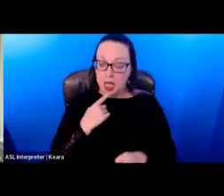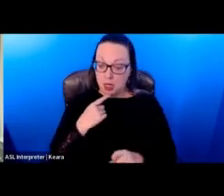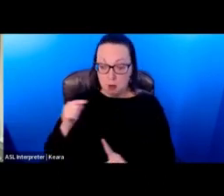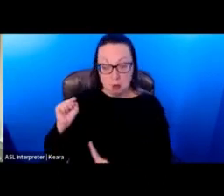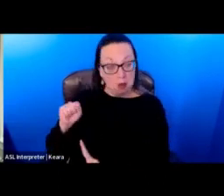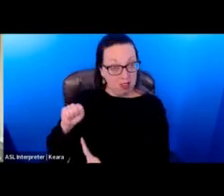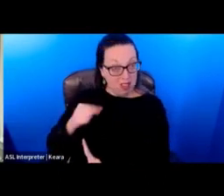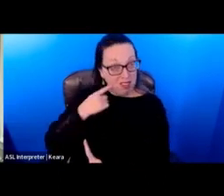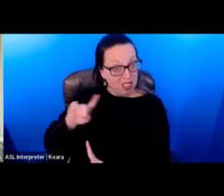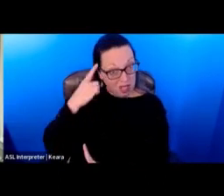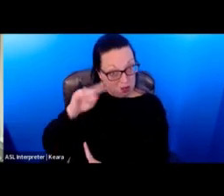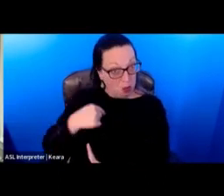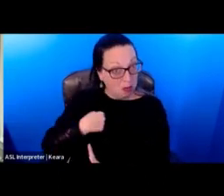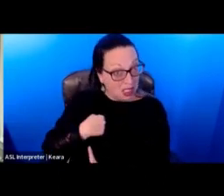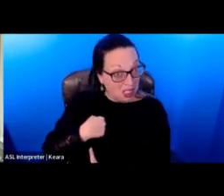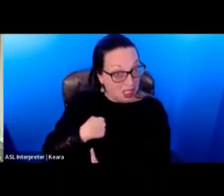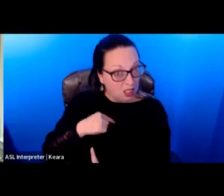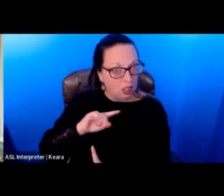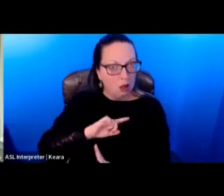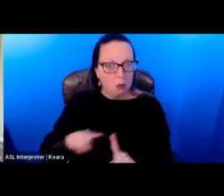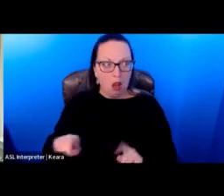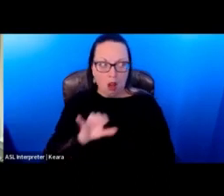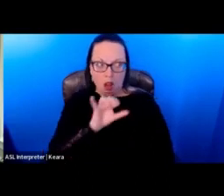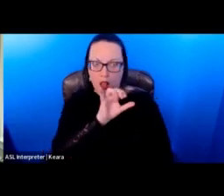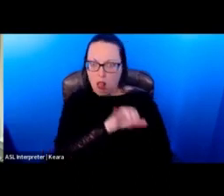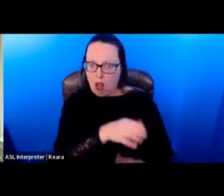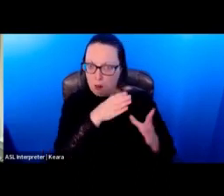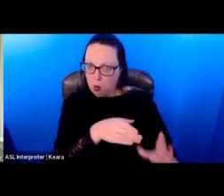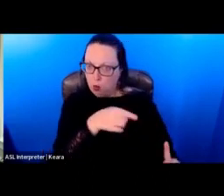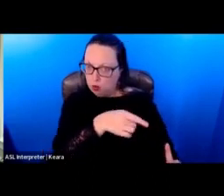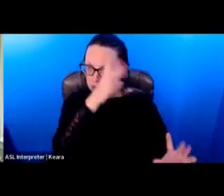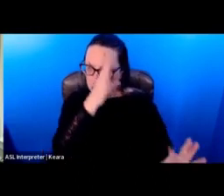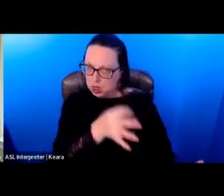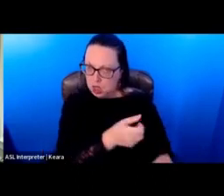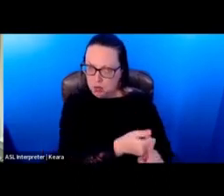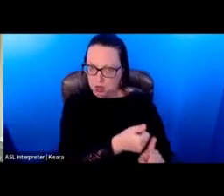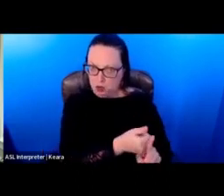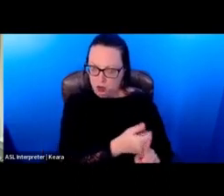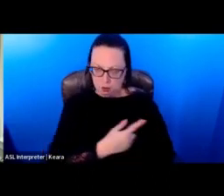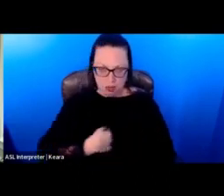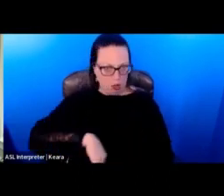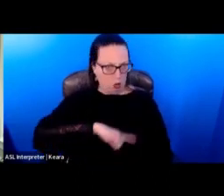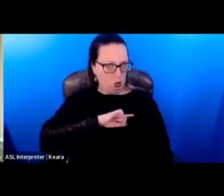but but the person has to make their own decisions, because we are not as mentors, we're not in the business of telling someone